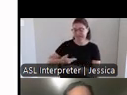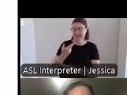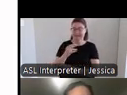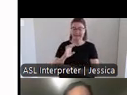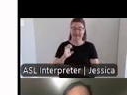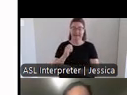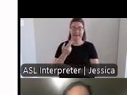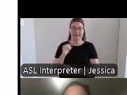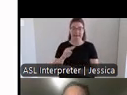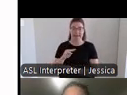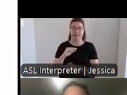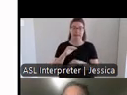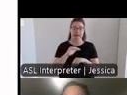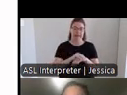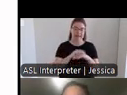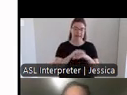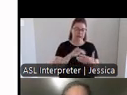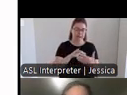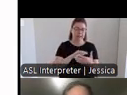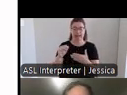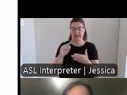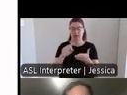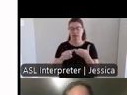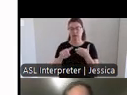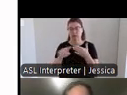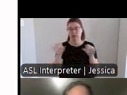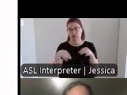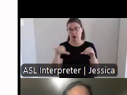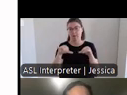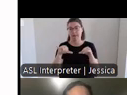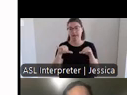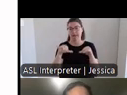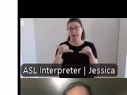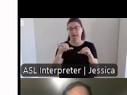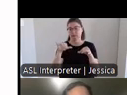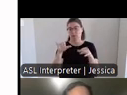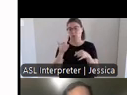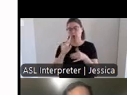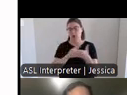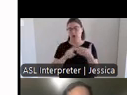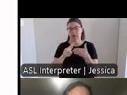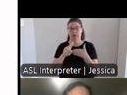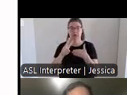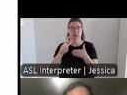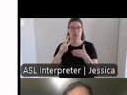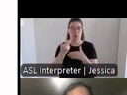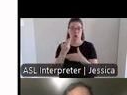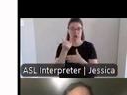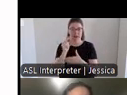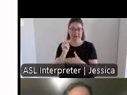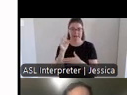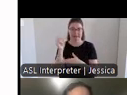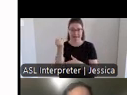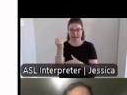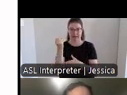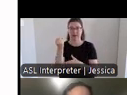I'm an English Studies and Research Commons Librarian at the University of Washington, Seattle. I'm a white man with black glasses and a little black and gray beard.